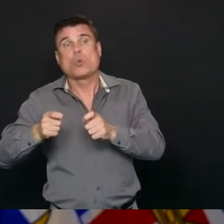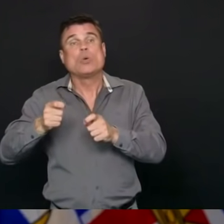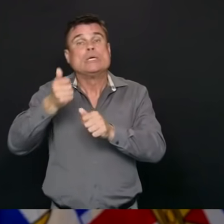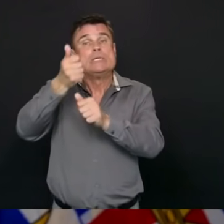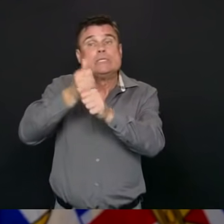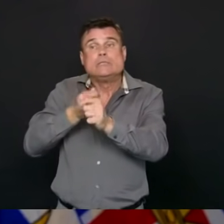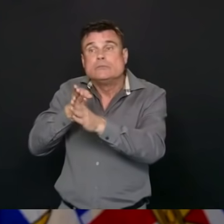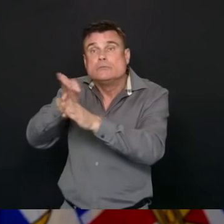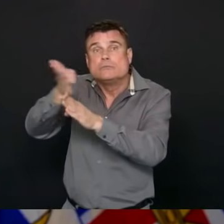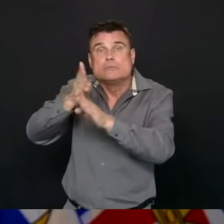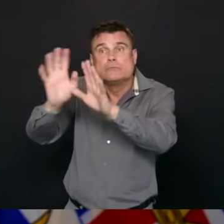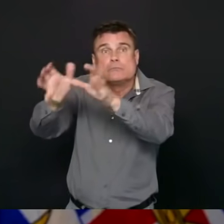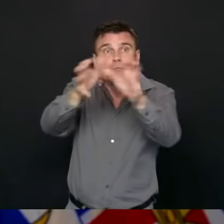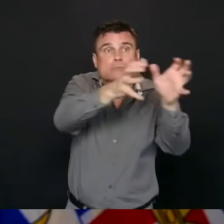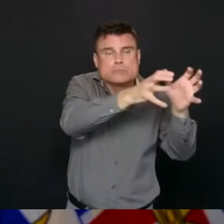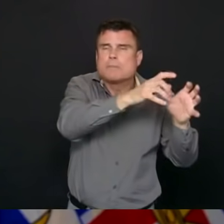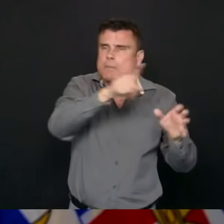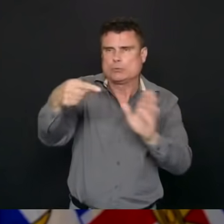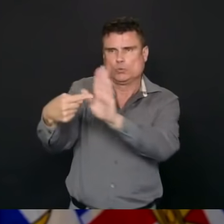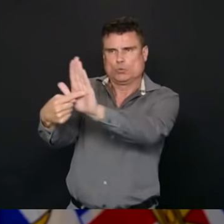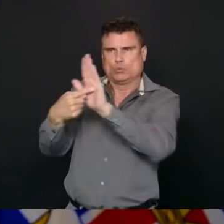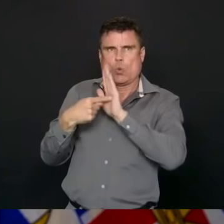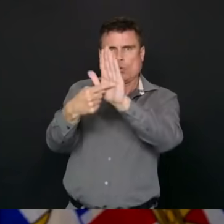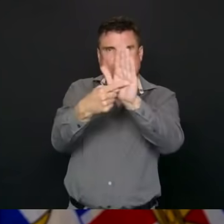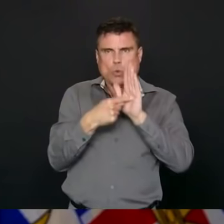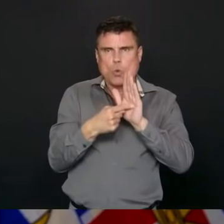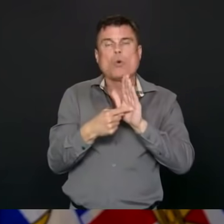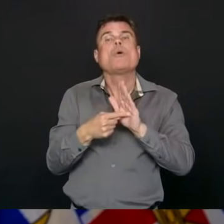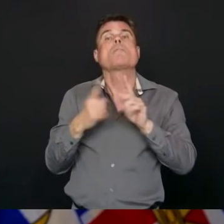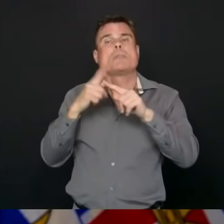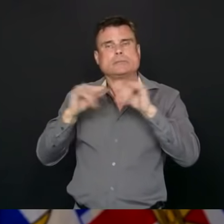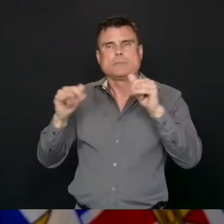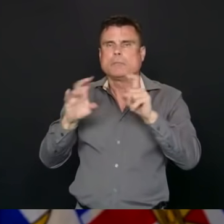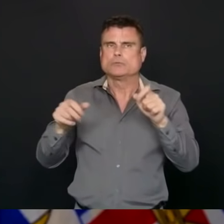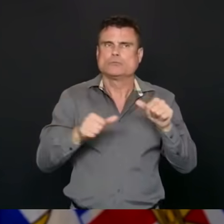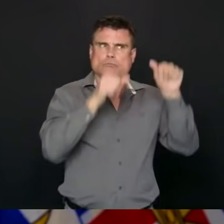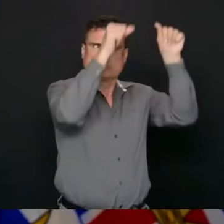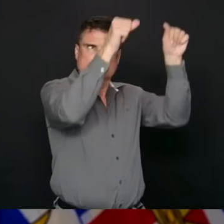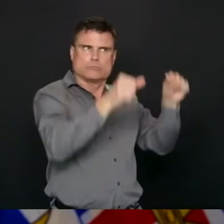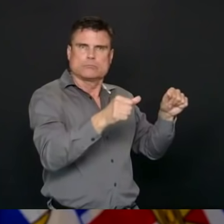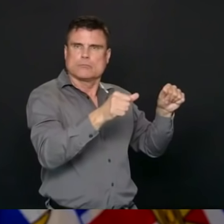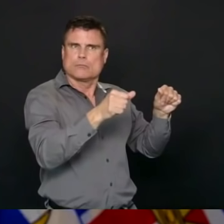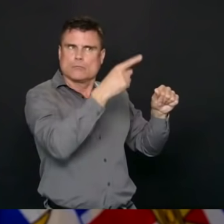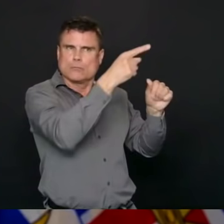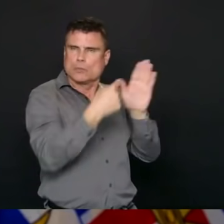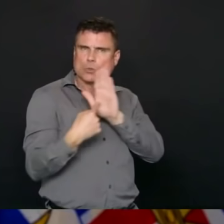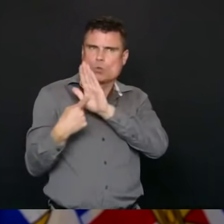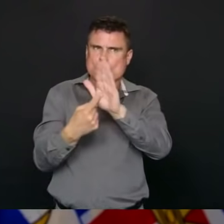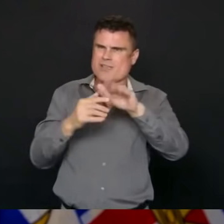how they are meeting the requirements that everyone will know about. Whether posting online or something in your window,